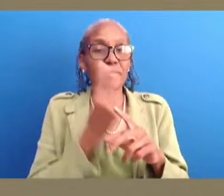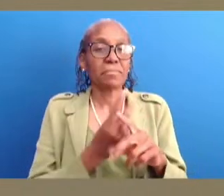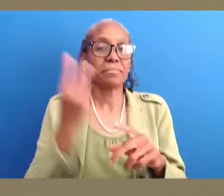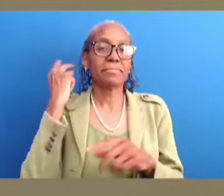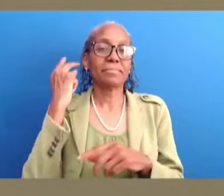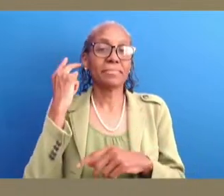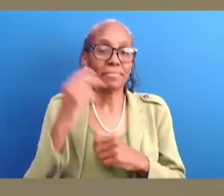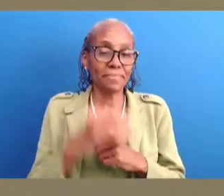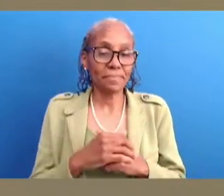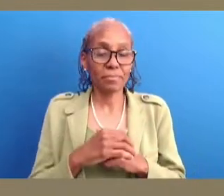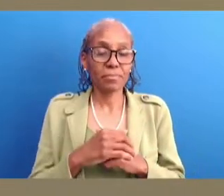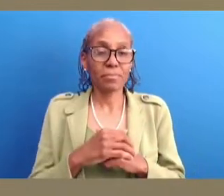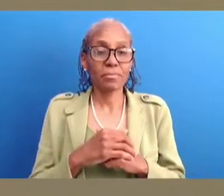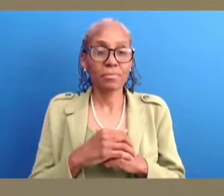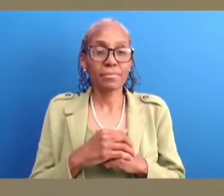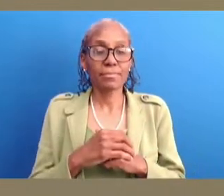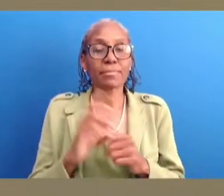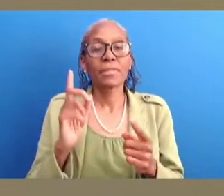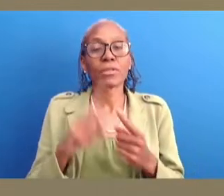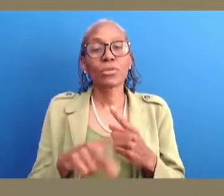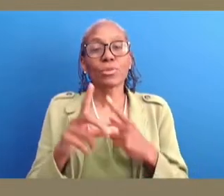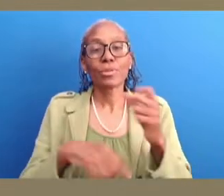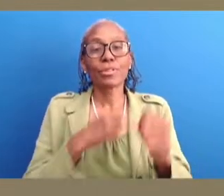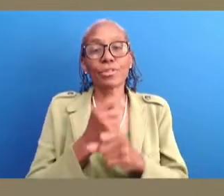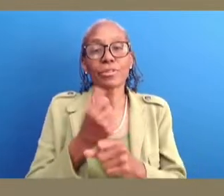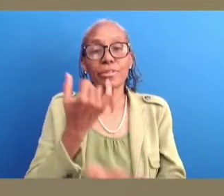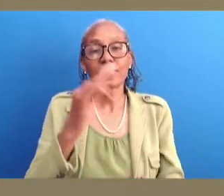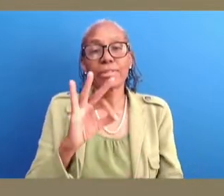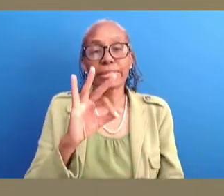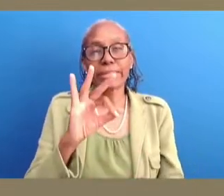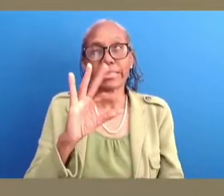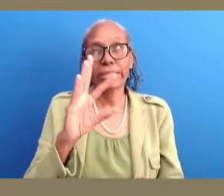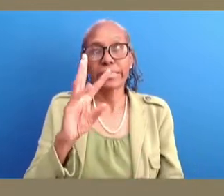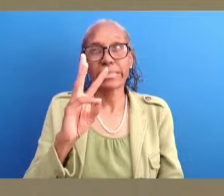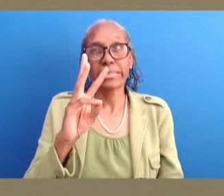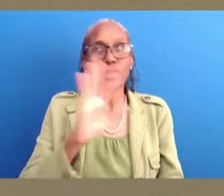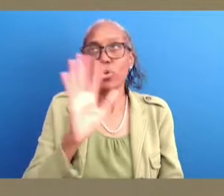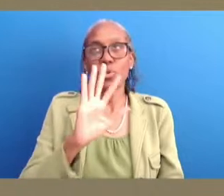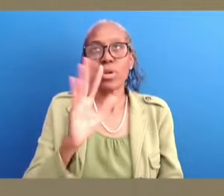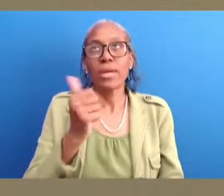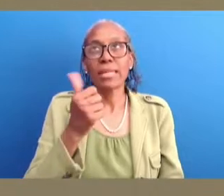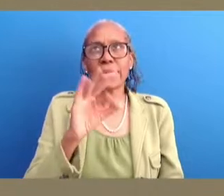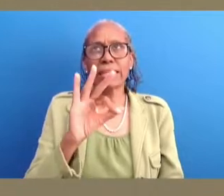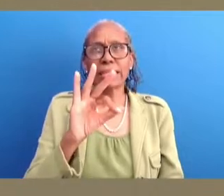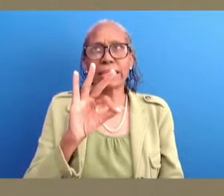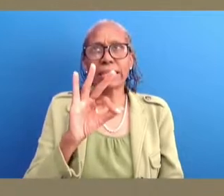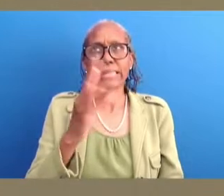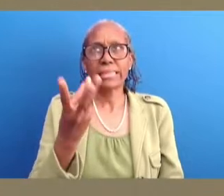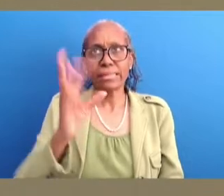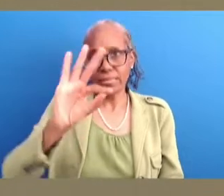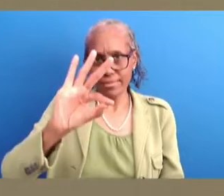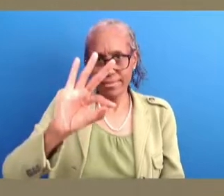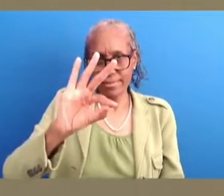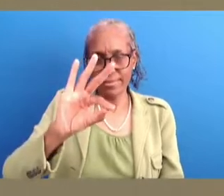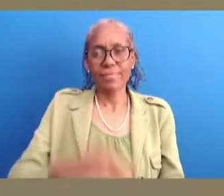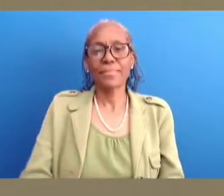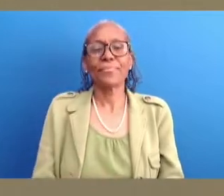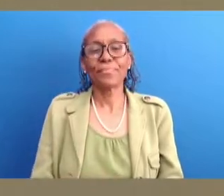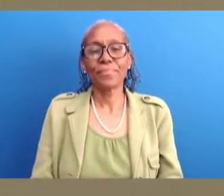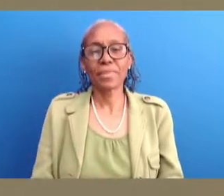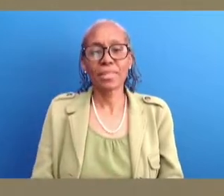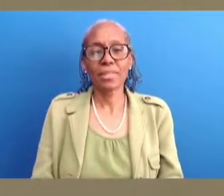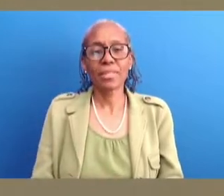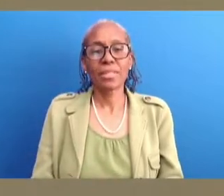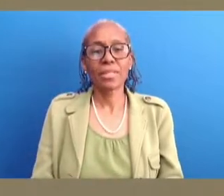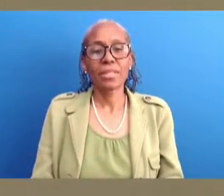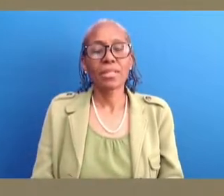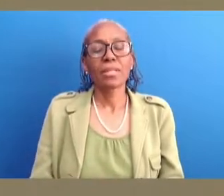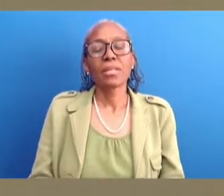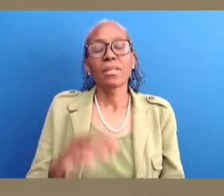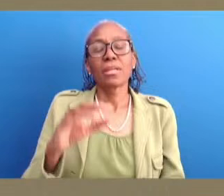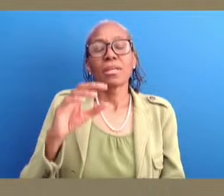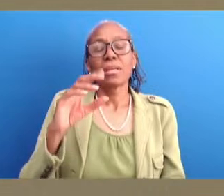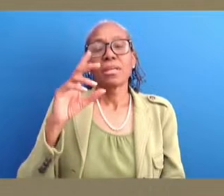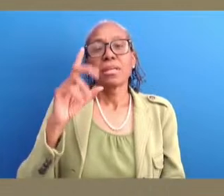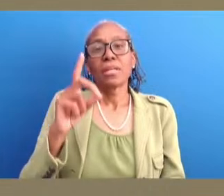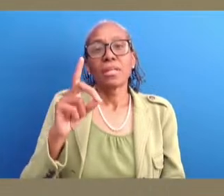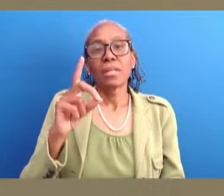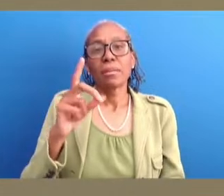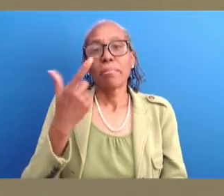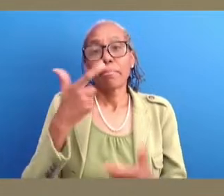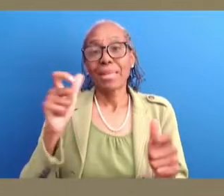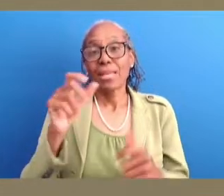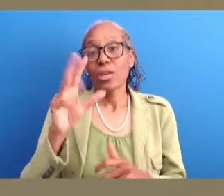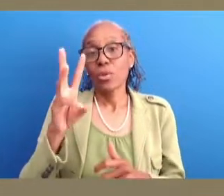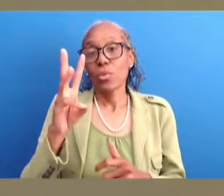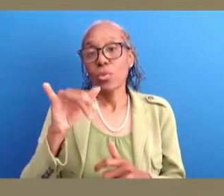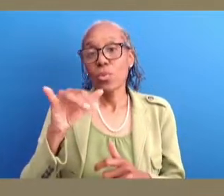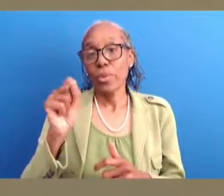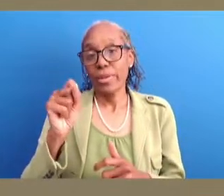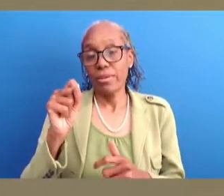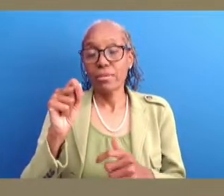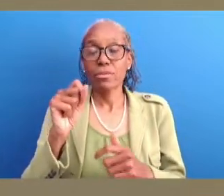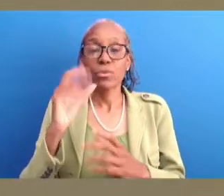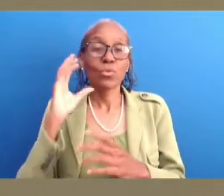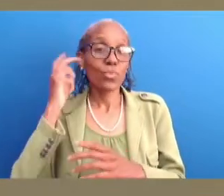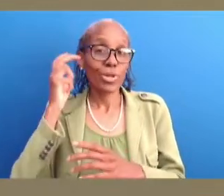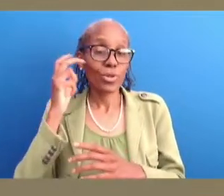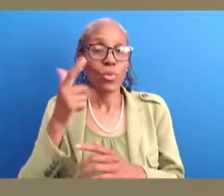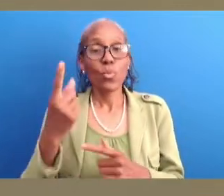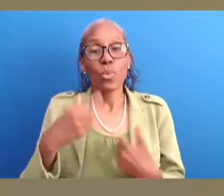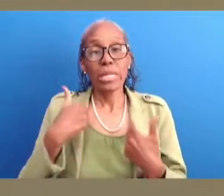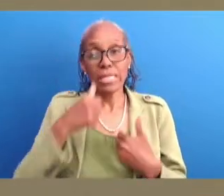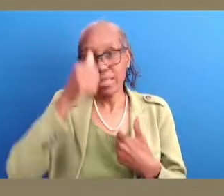HERE TONIGHT. IT TAKES ME BACK